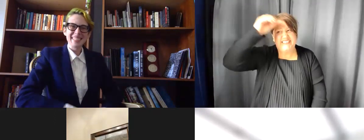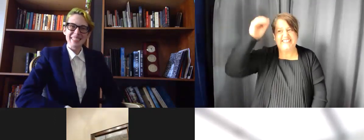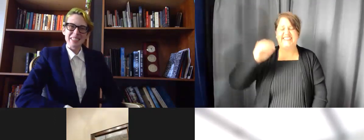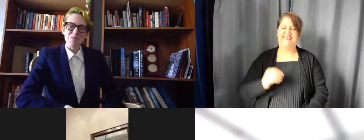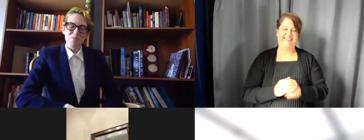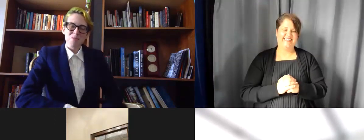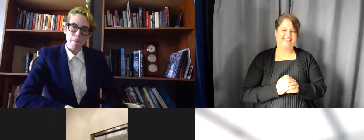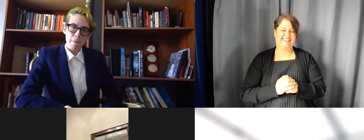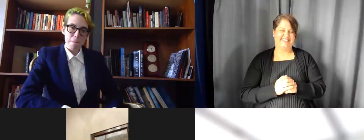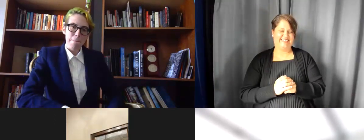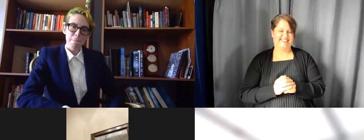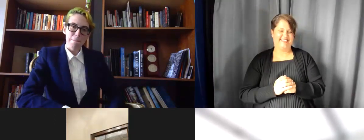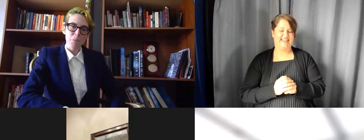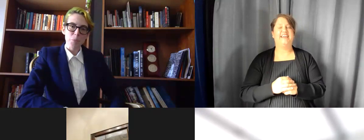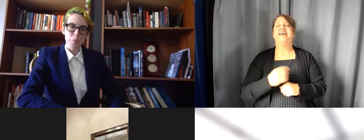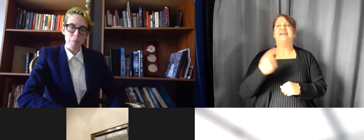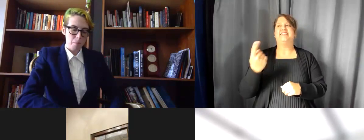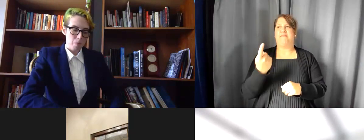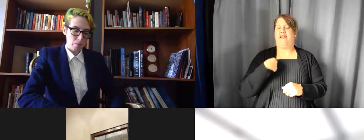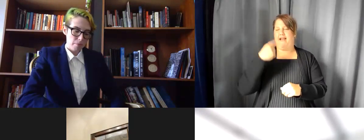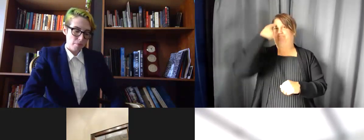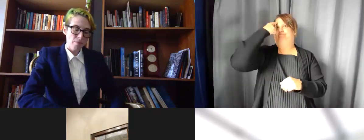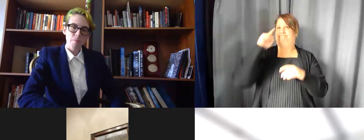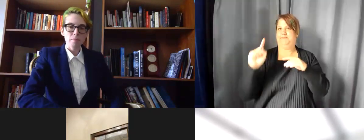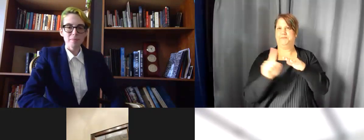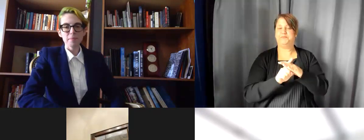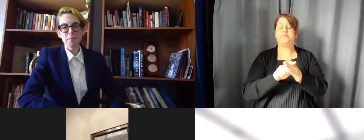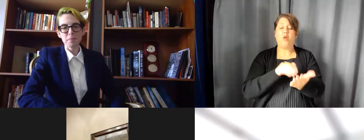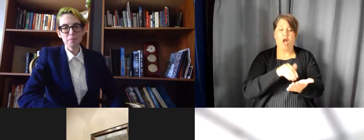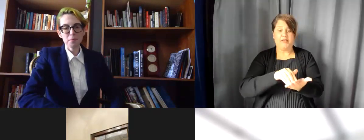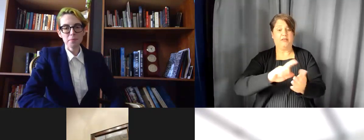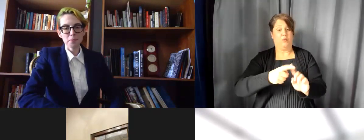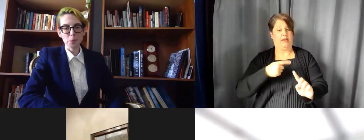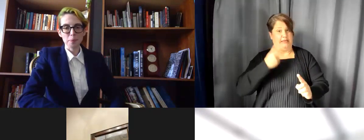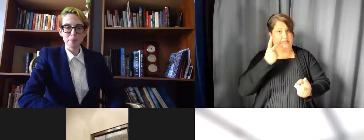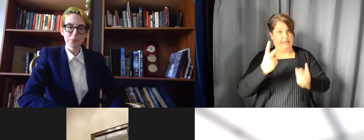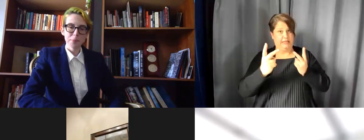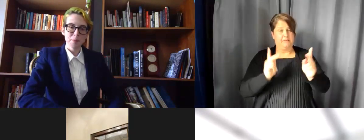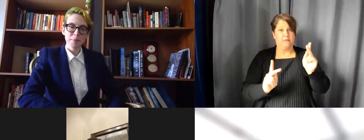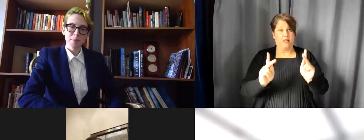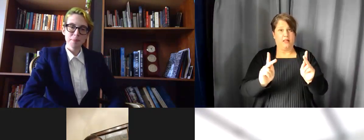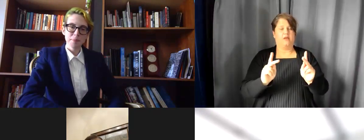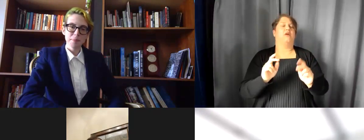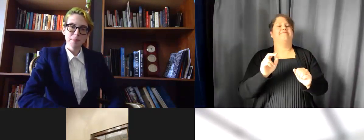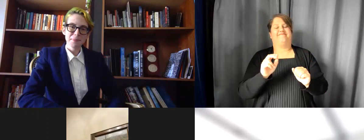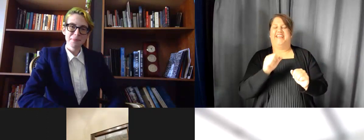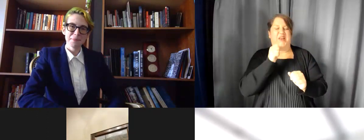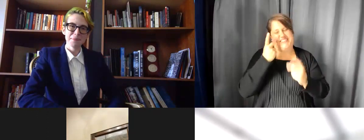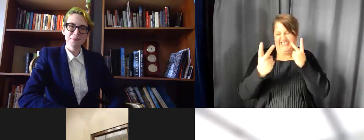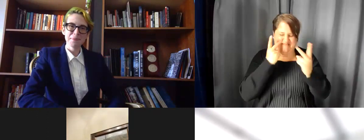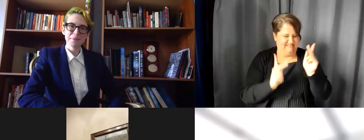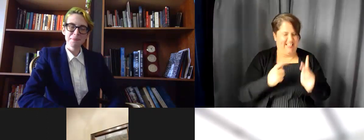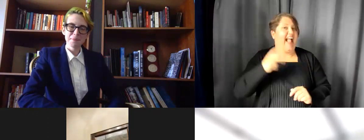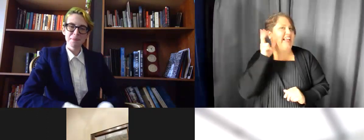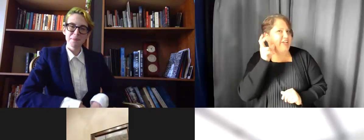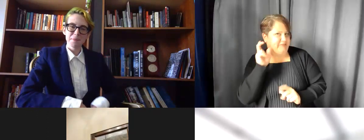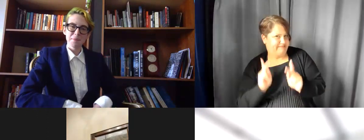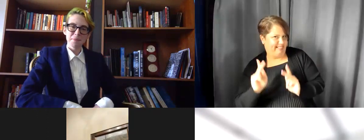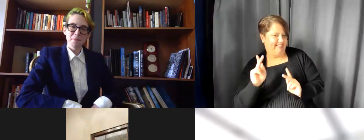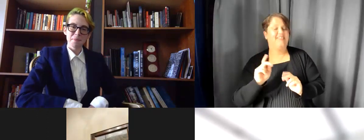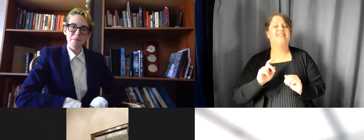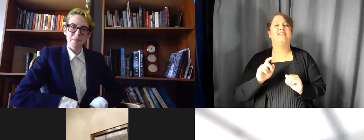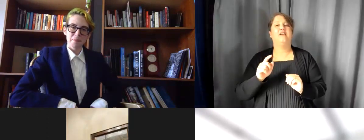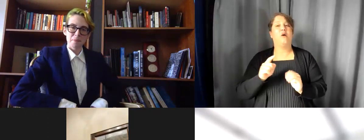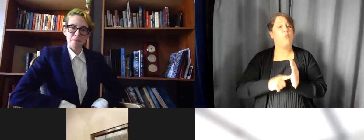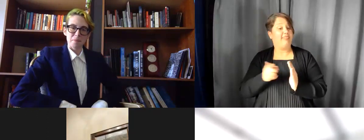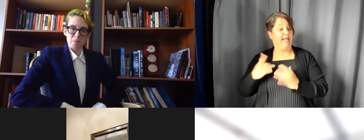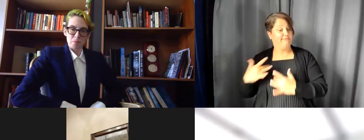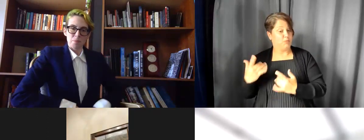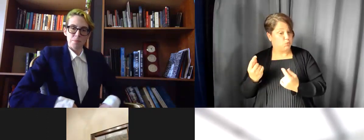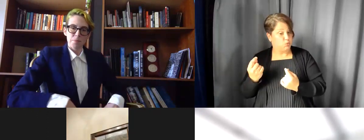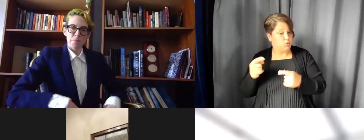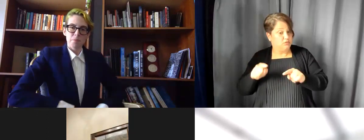Grace: something that comes to mind, though a lot of the time that I see people here is a better way to put it Here people do in their con conversations is they'll say.